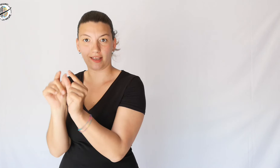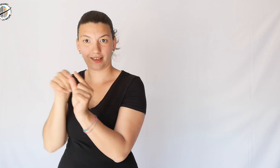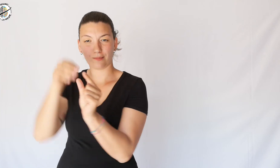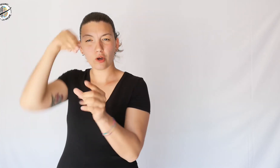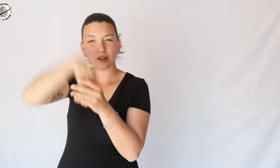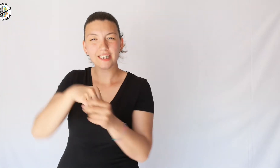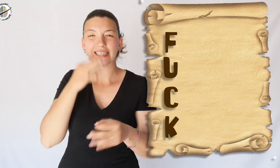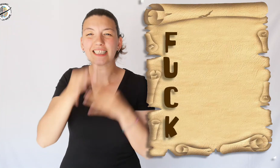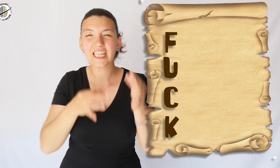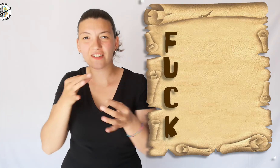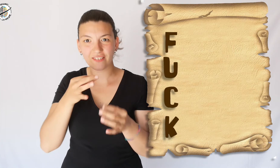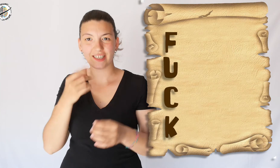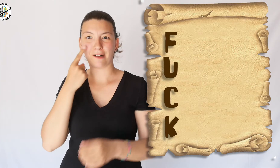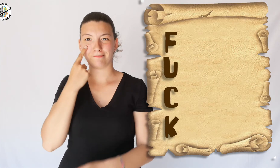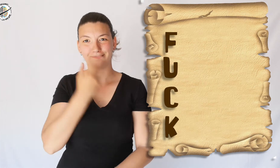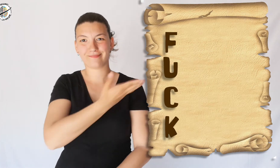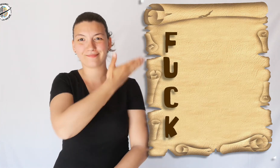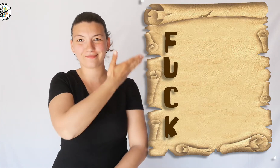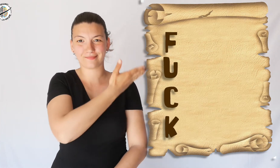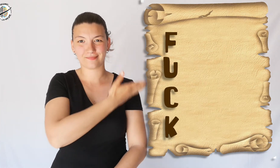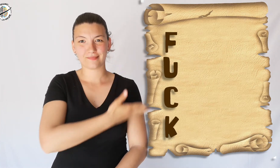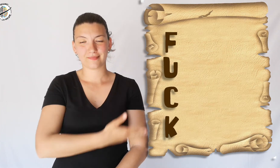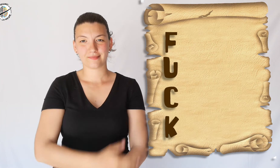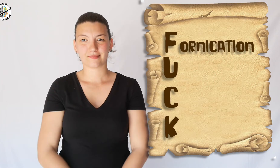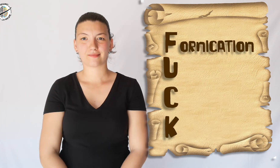which is an acronym and contains this phrase.